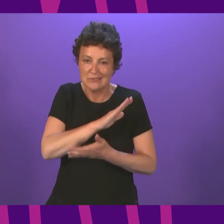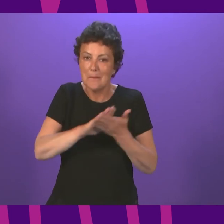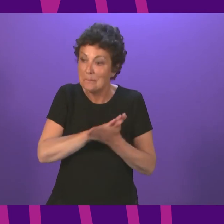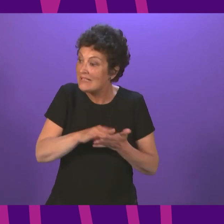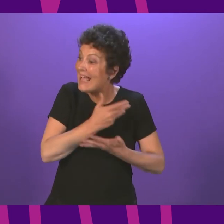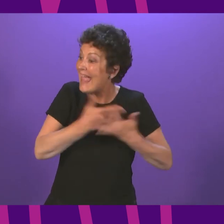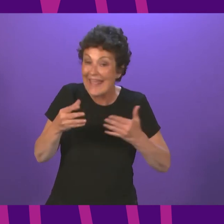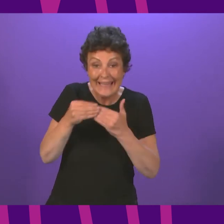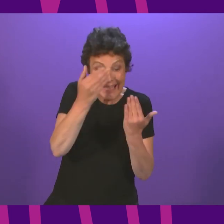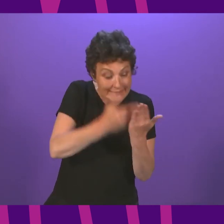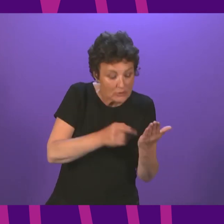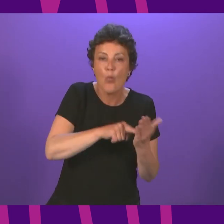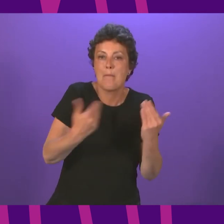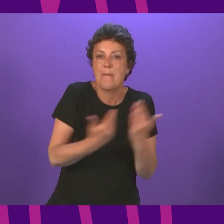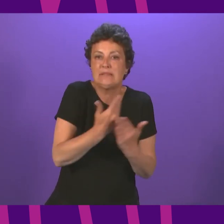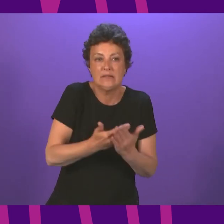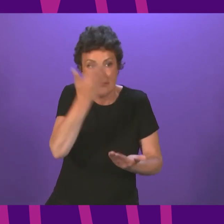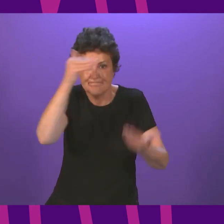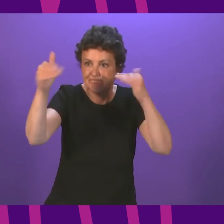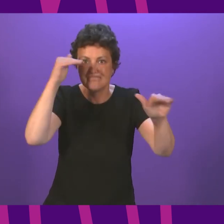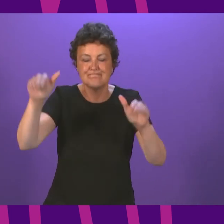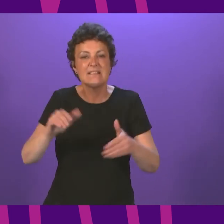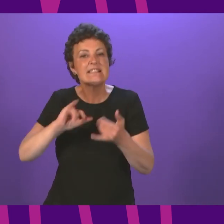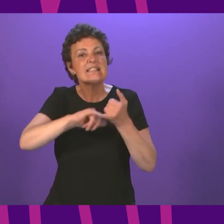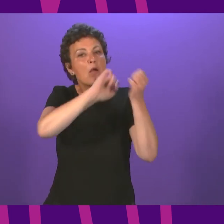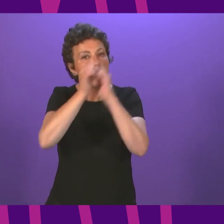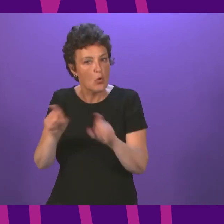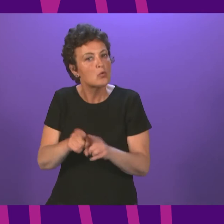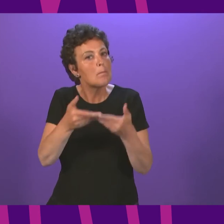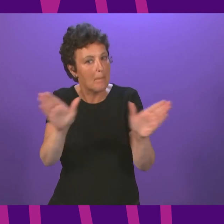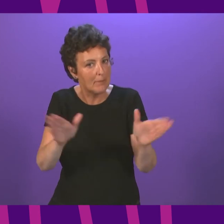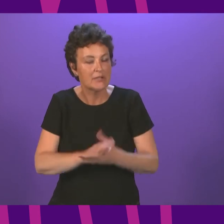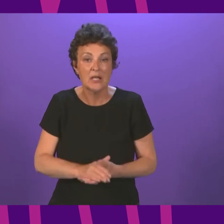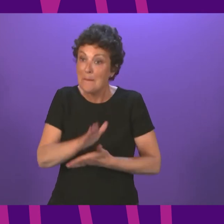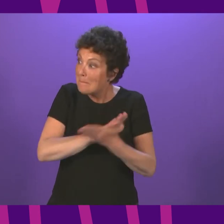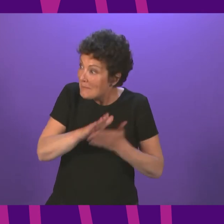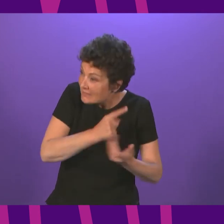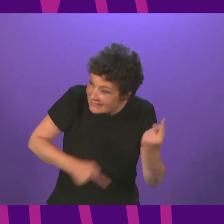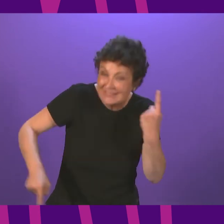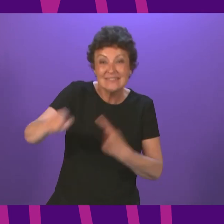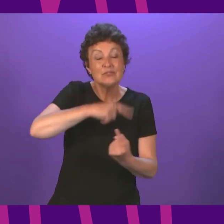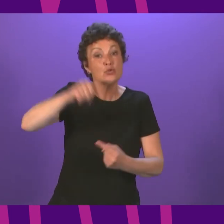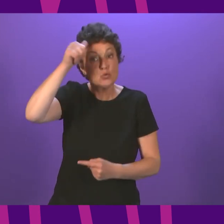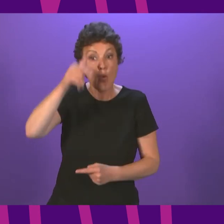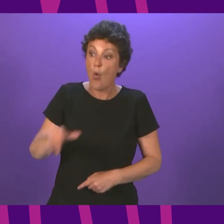Some weeks ago, when large numbers of Rangers fans gathered in George Square to celebrate their club’s historic 55th league victory—again, with very little sign of social distancing—there